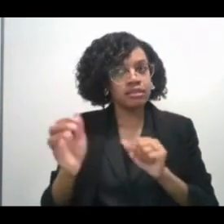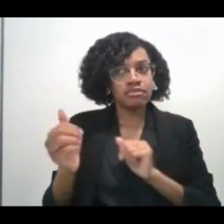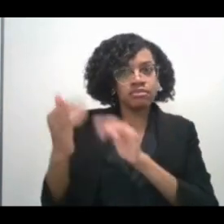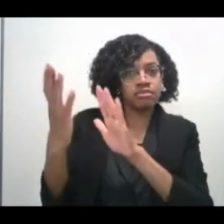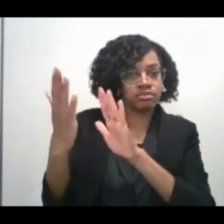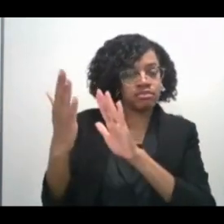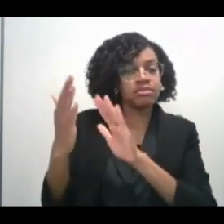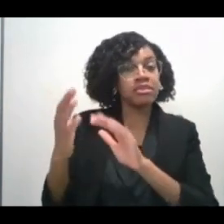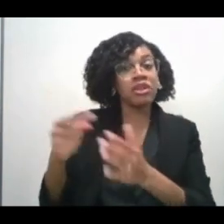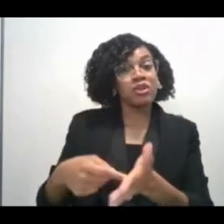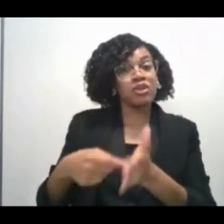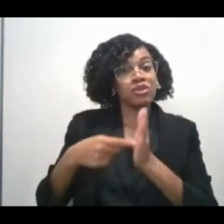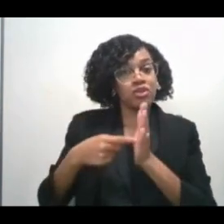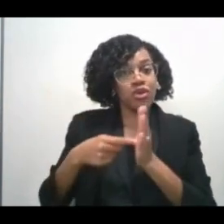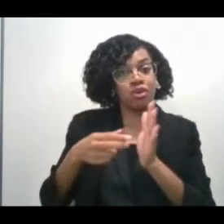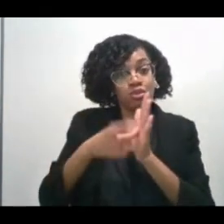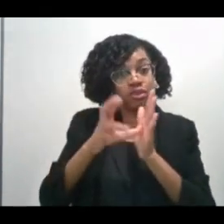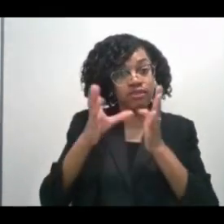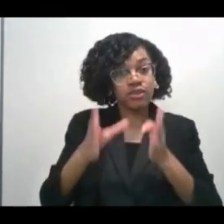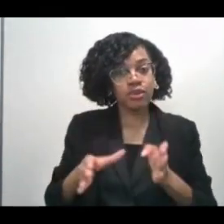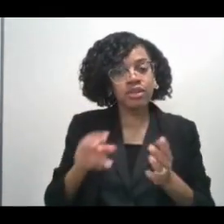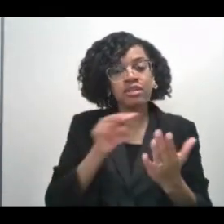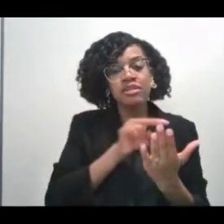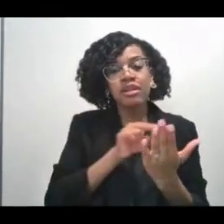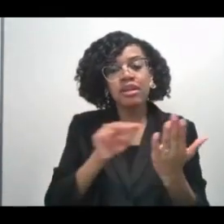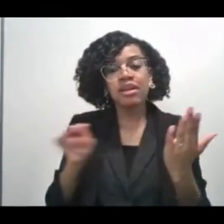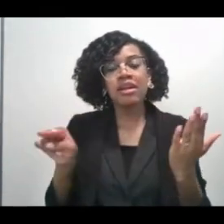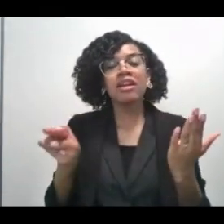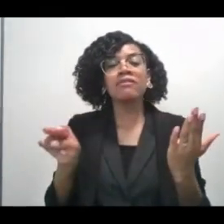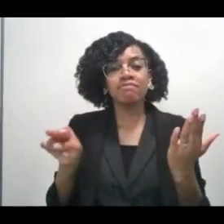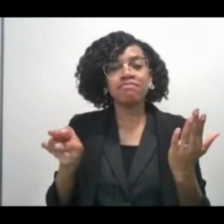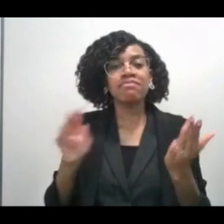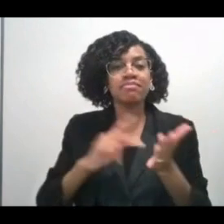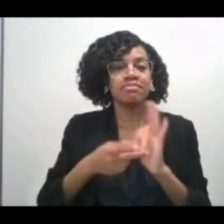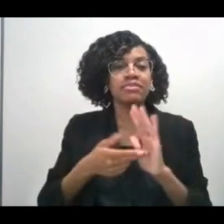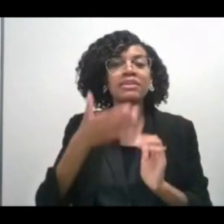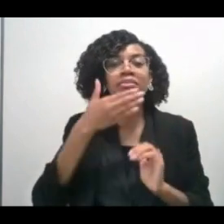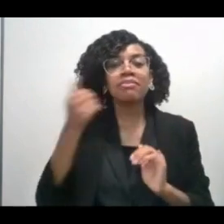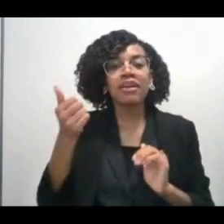reviewers, you'll be in a better position to be evaluated Well,